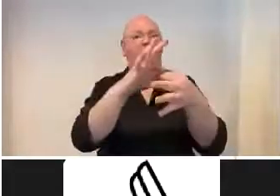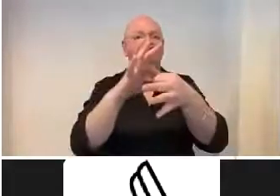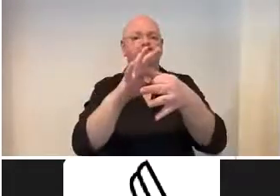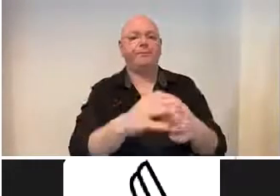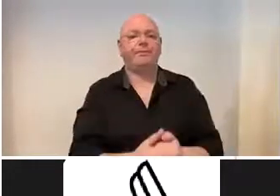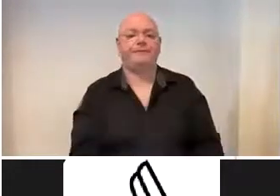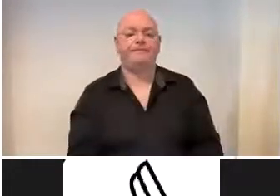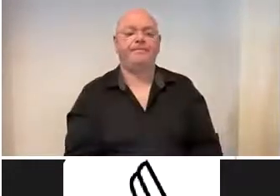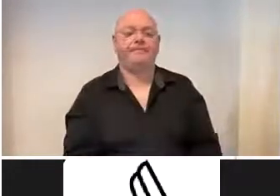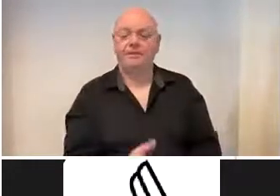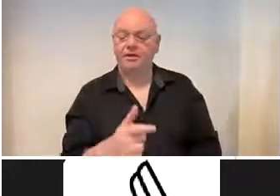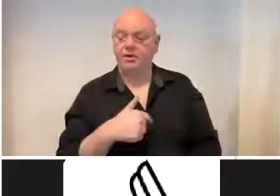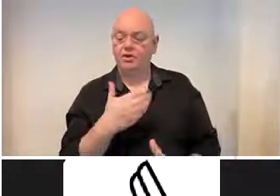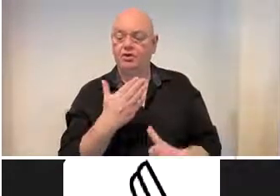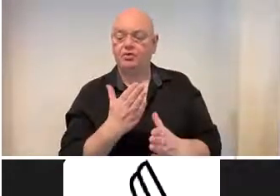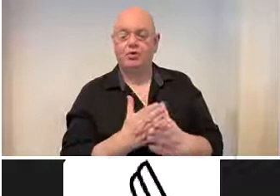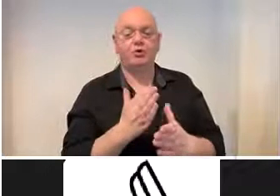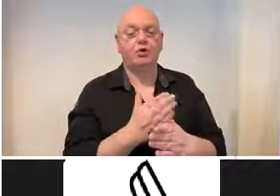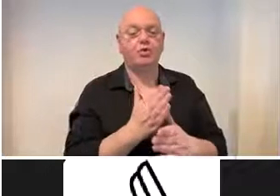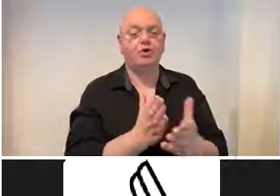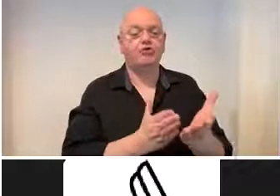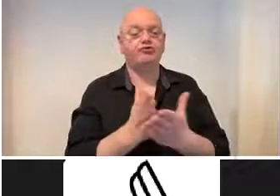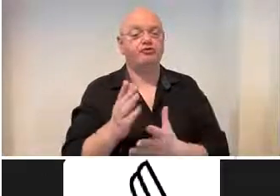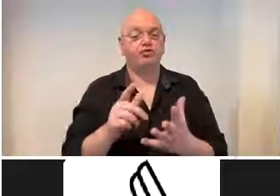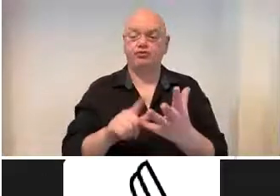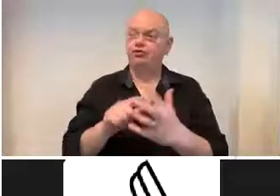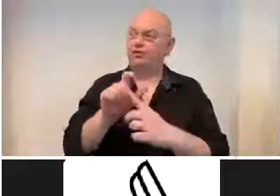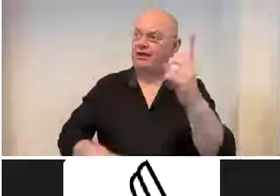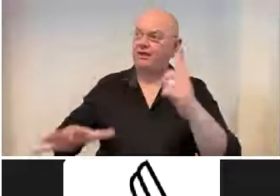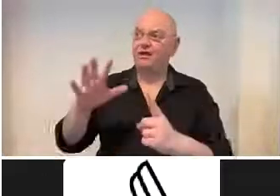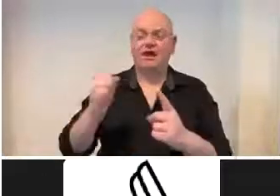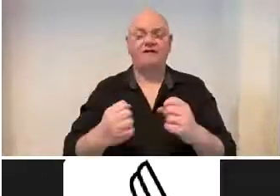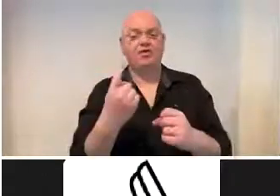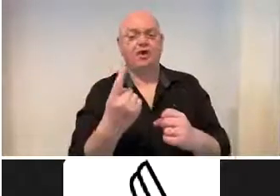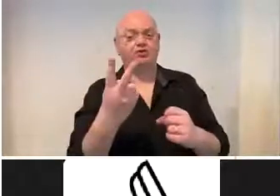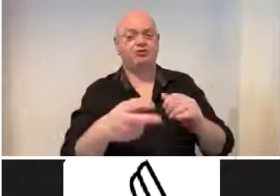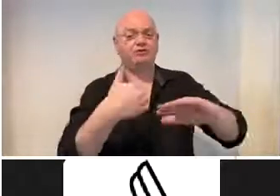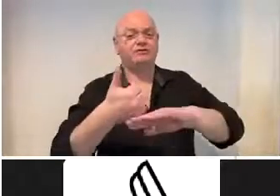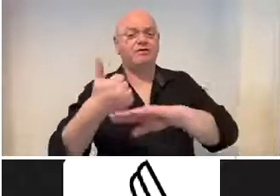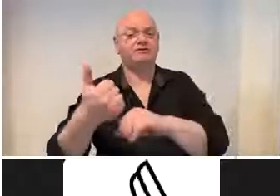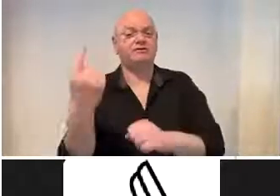I was a curator in my former life. I worked for lots of galleries of very wealthy people.